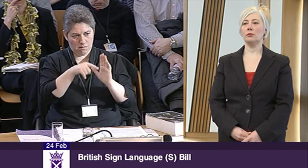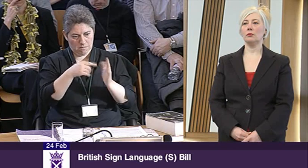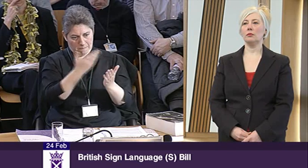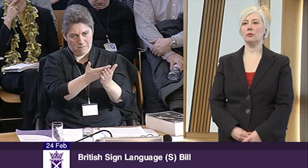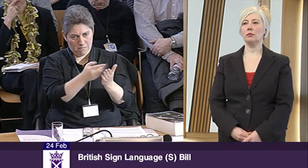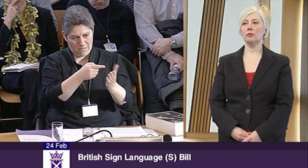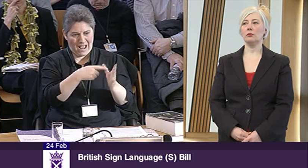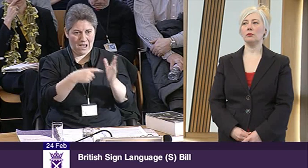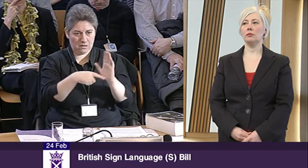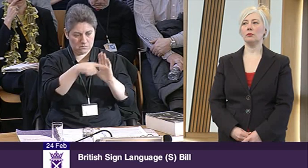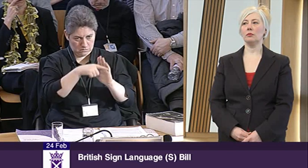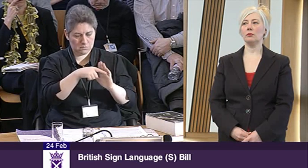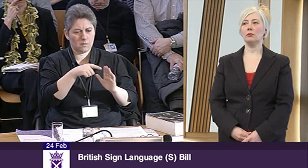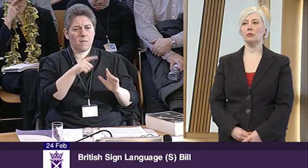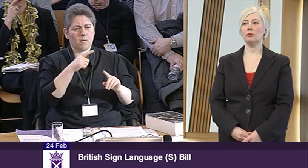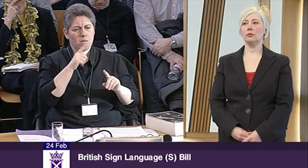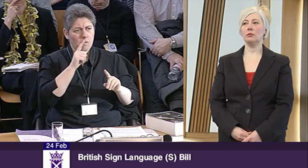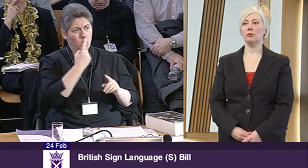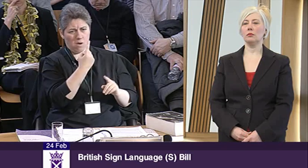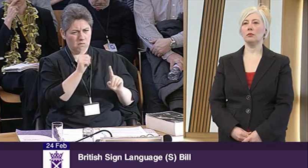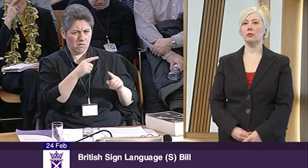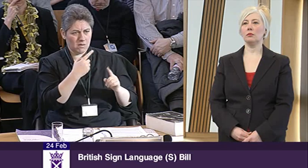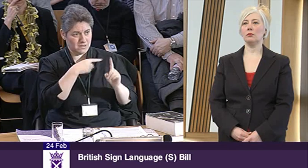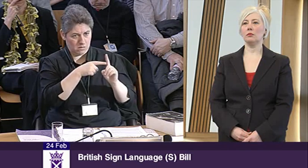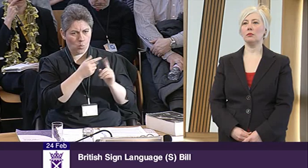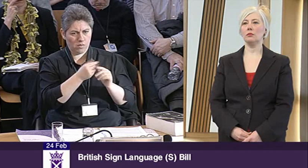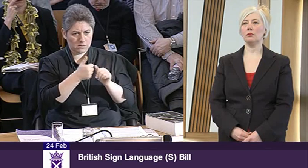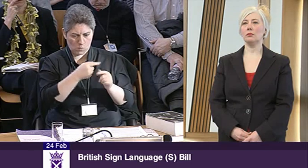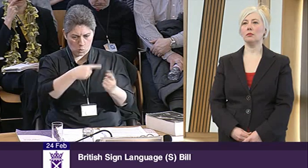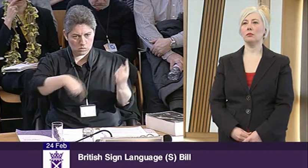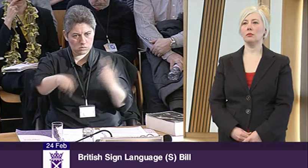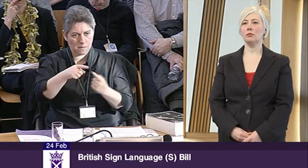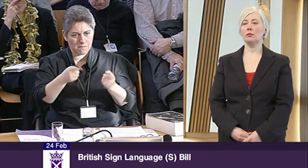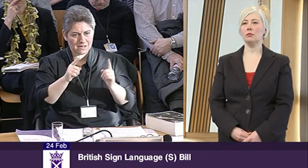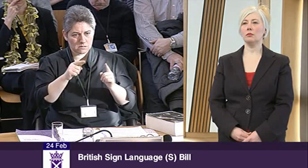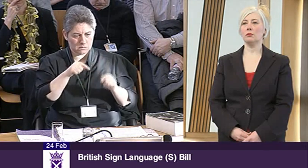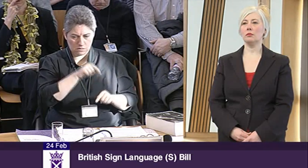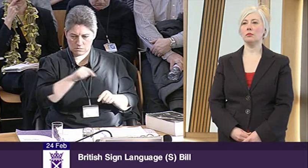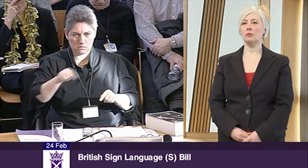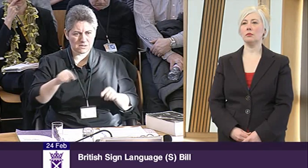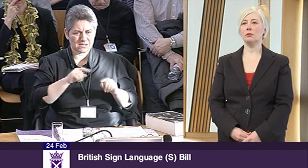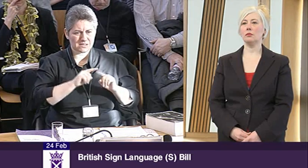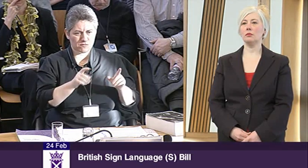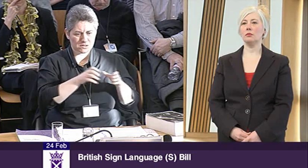the whole picture and to take the lead on BSL, flowing from an act of Parliament. However,